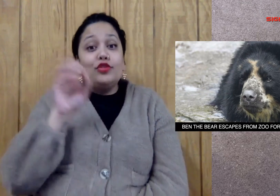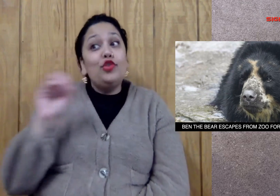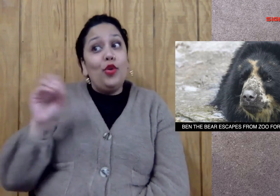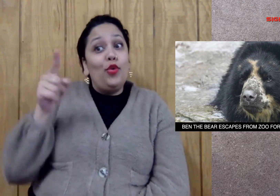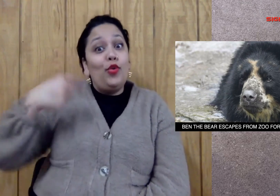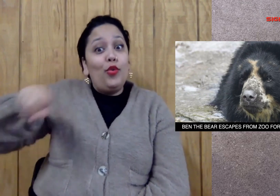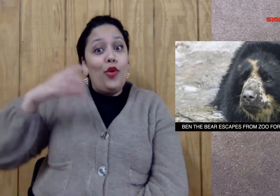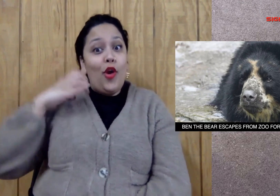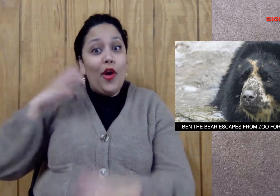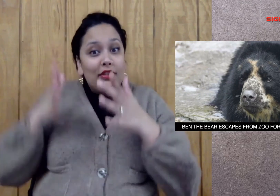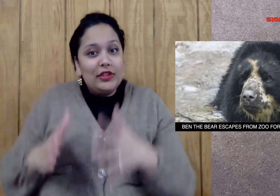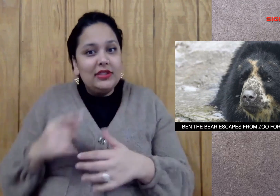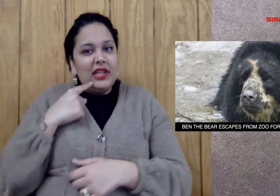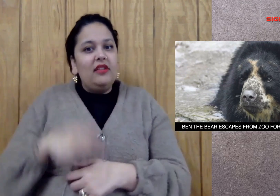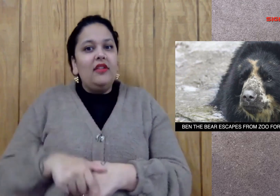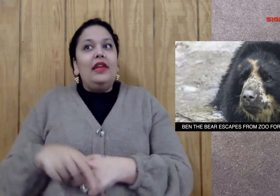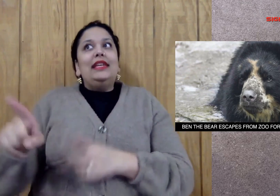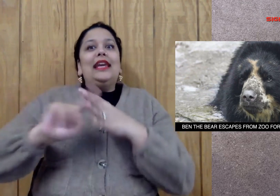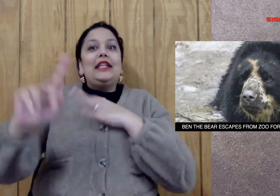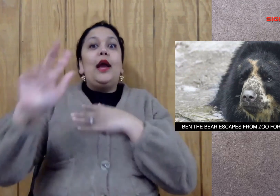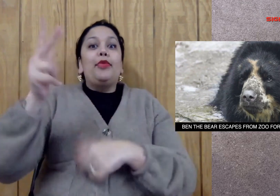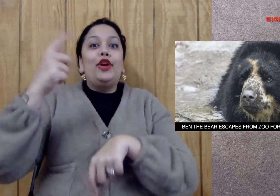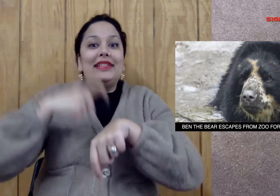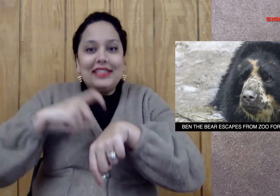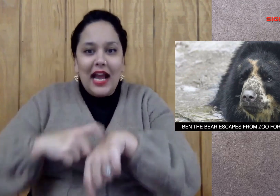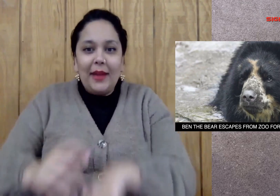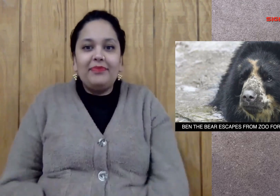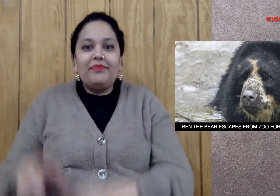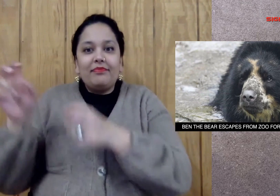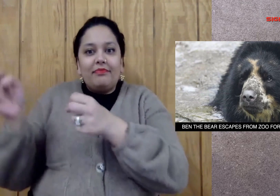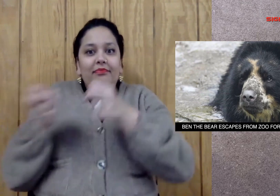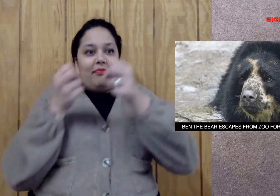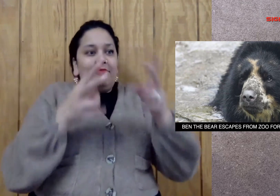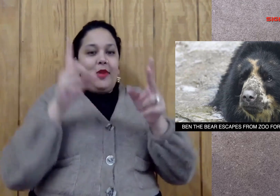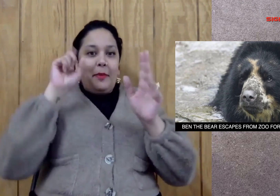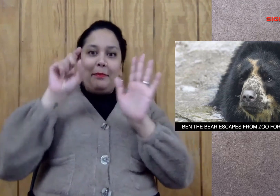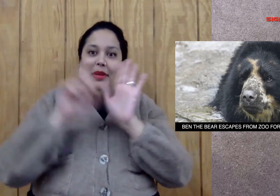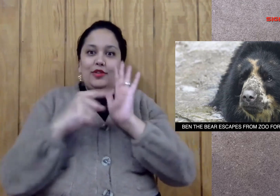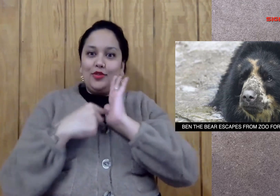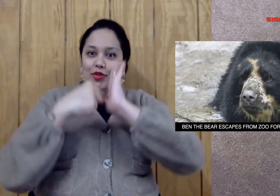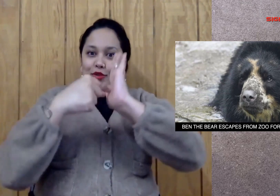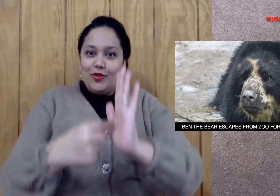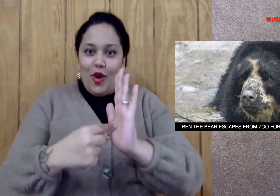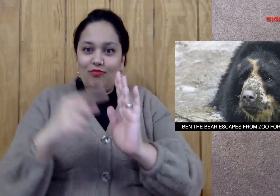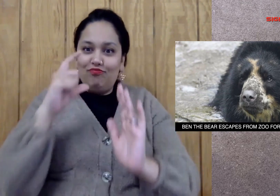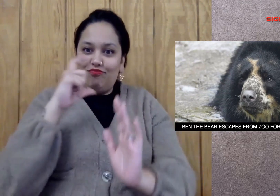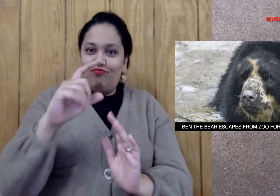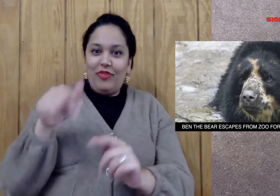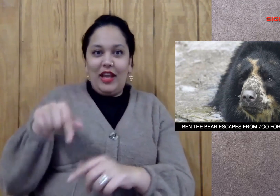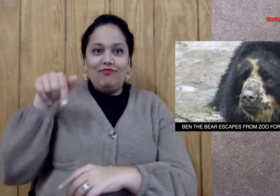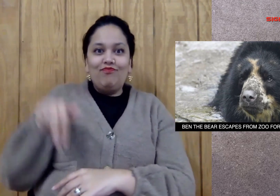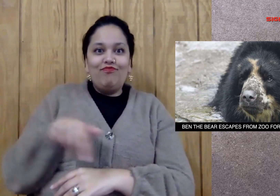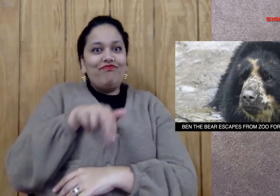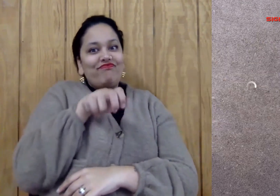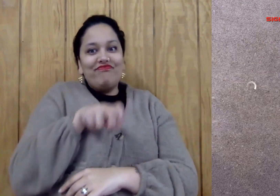Zoo officials say he escaped a third time. And they posted these images of Ben just walking